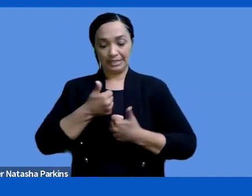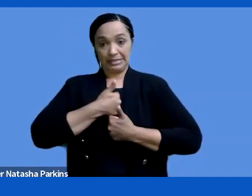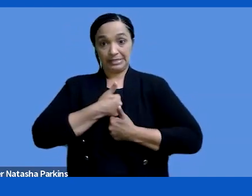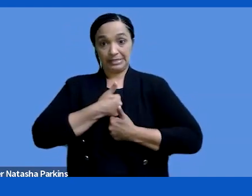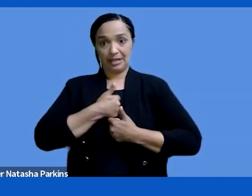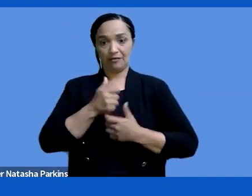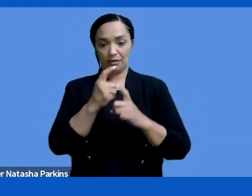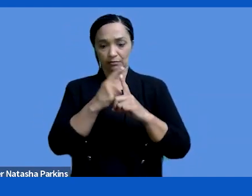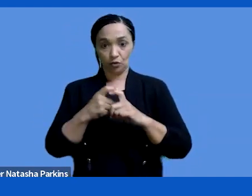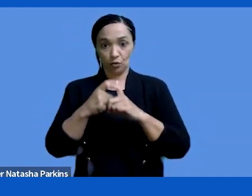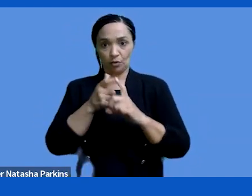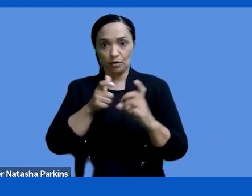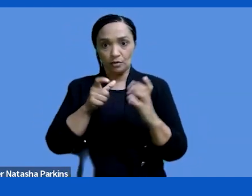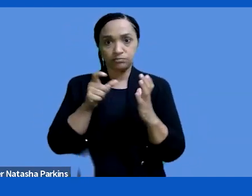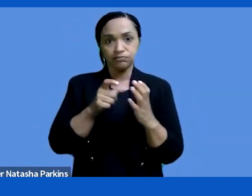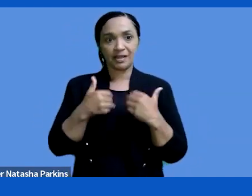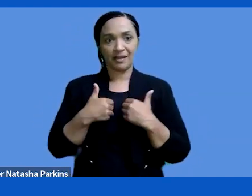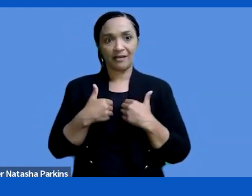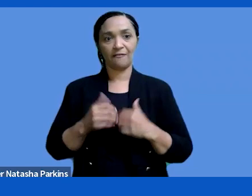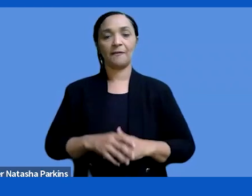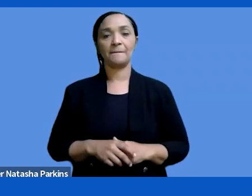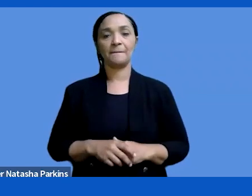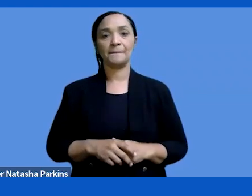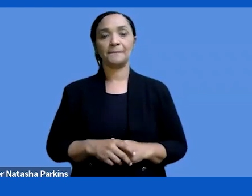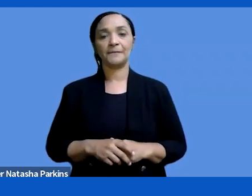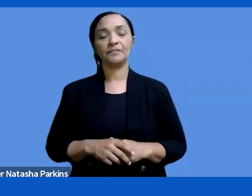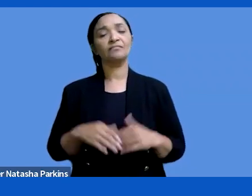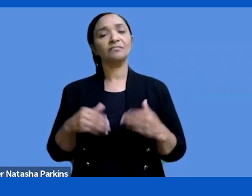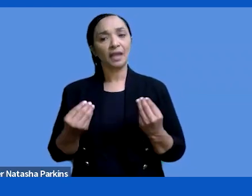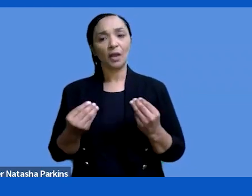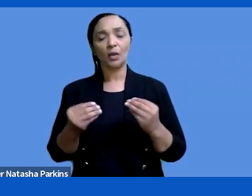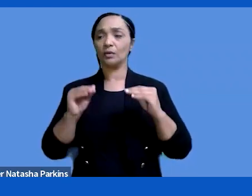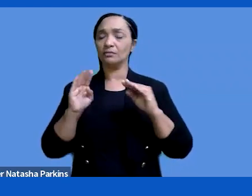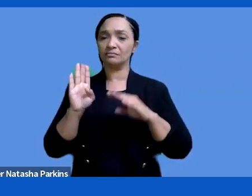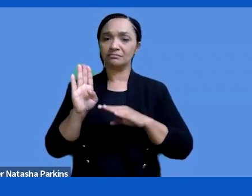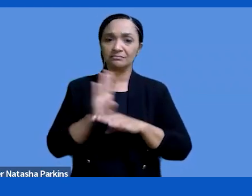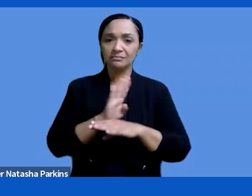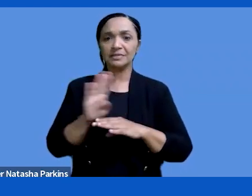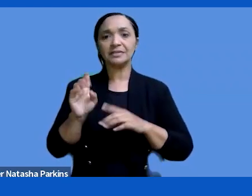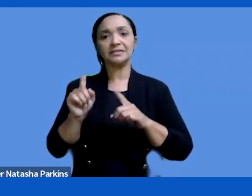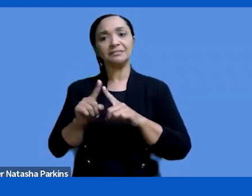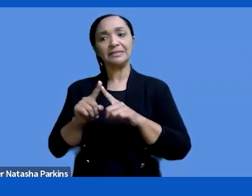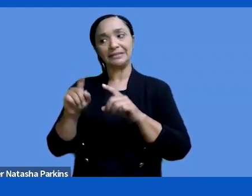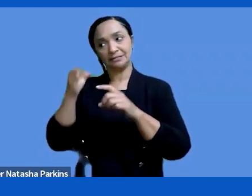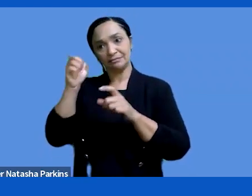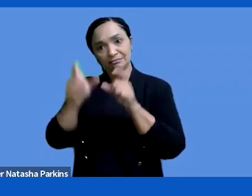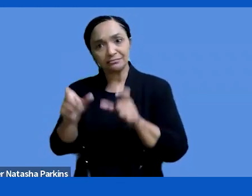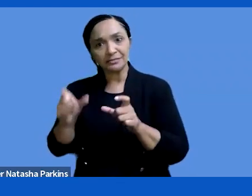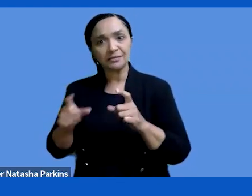administrative burden for business, citizens and authorities. Through that portal, which is